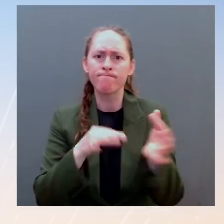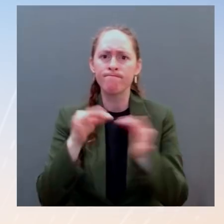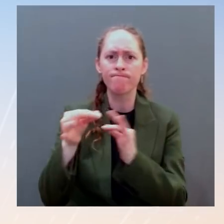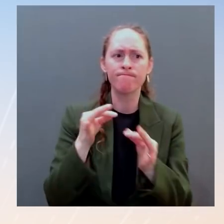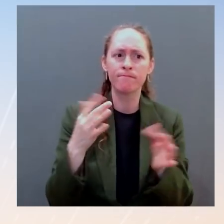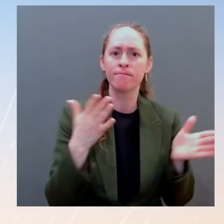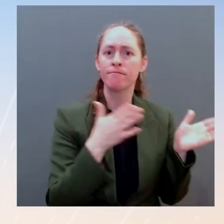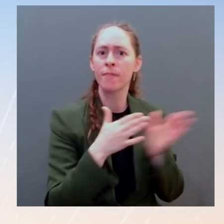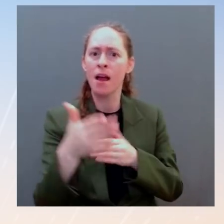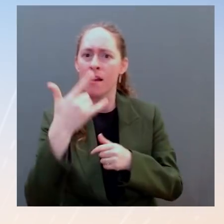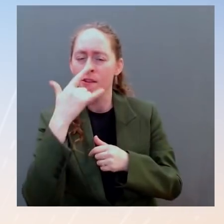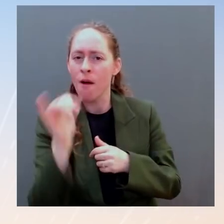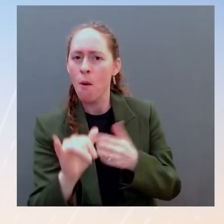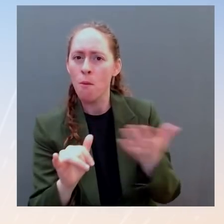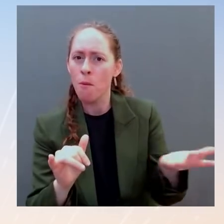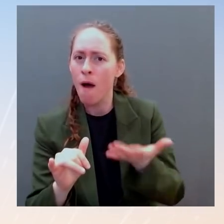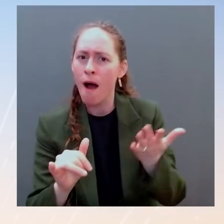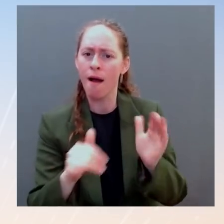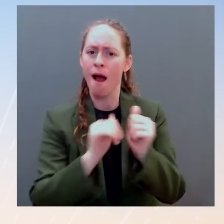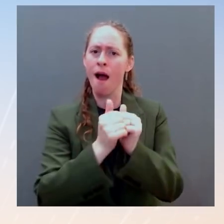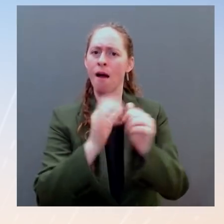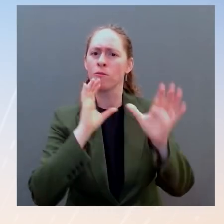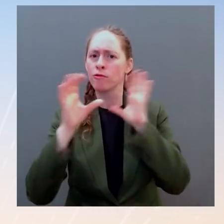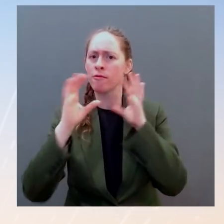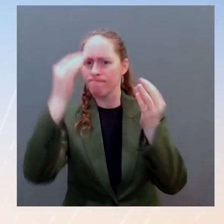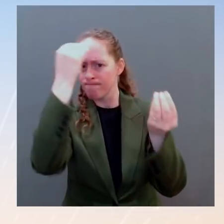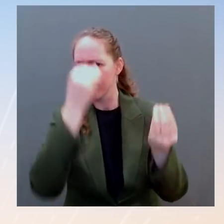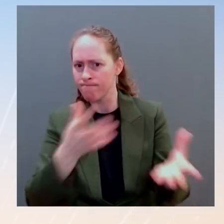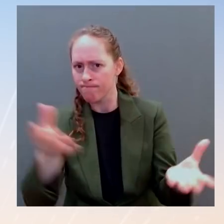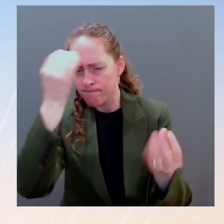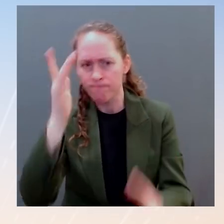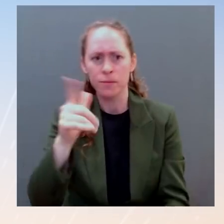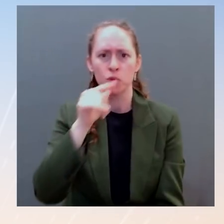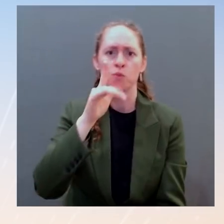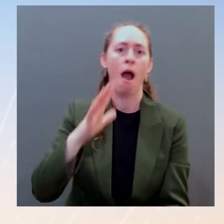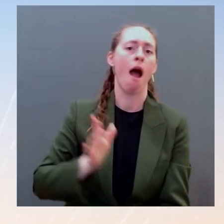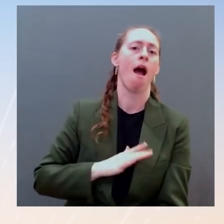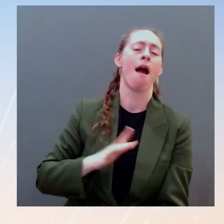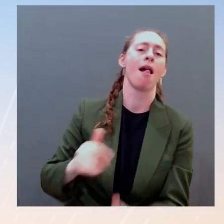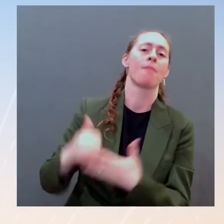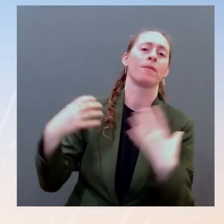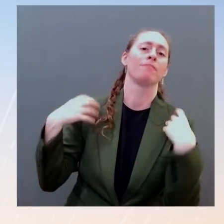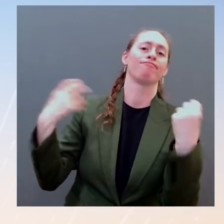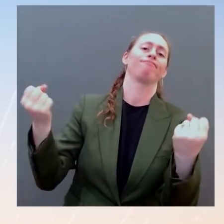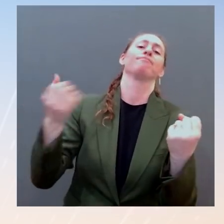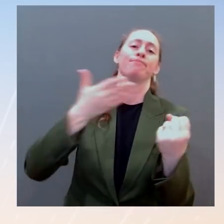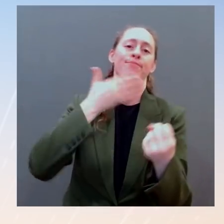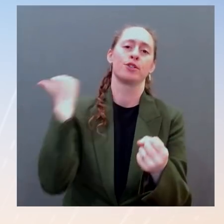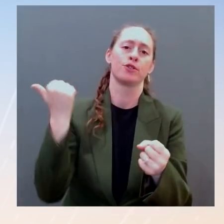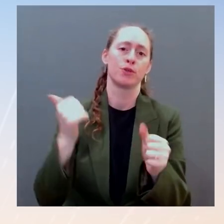who can benefit from it. I don't think we're intending to -- and I'll let him speak to this -- say there's going to be an expansion of who's eligible,